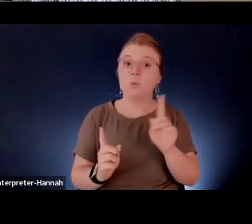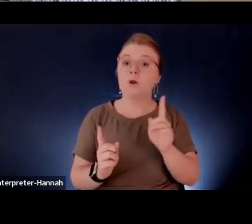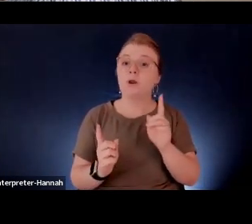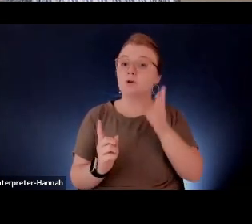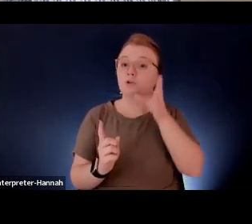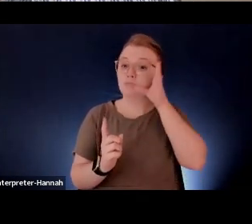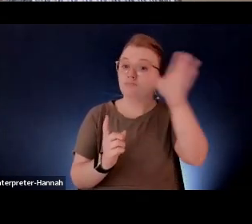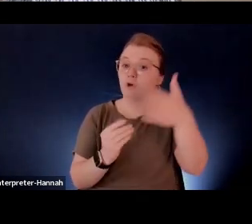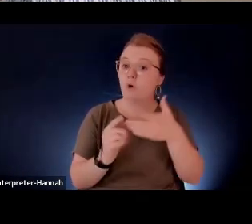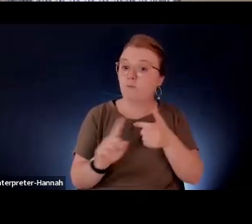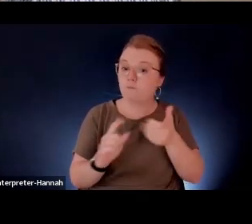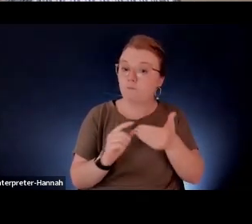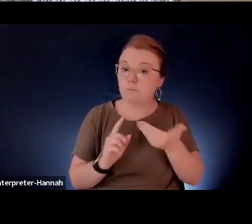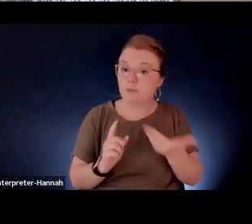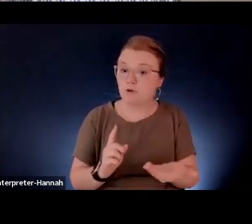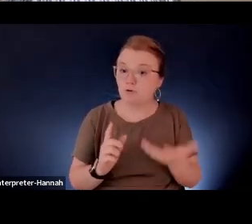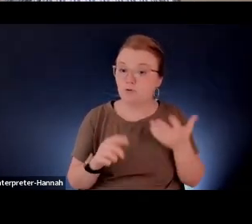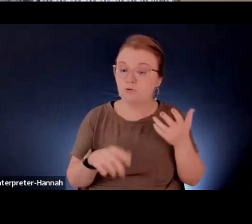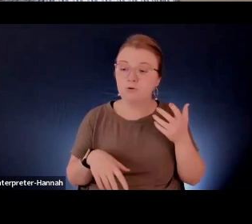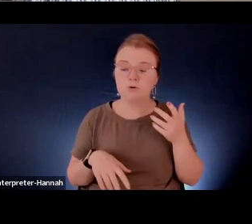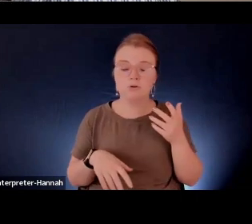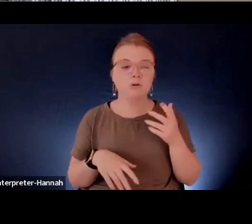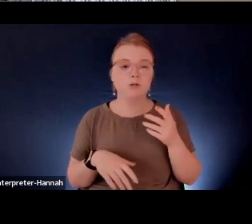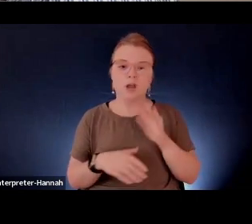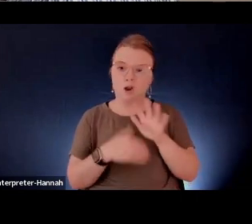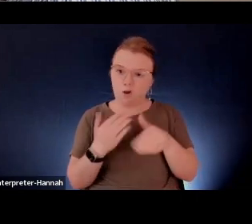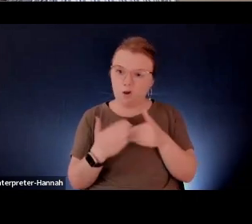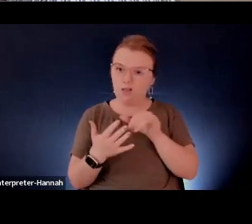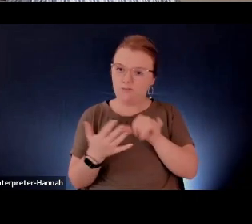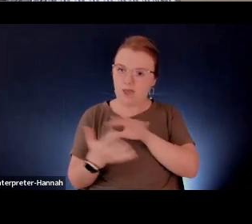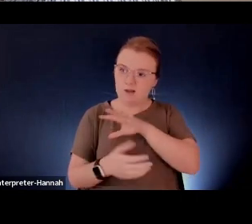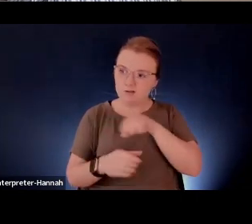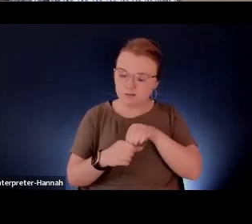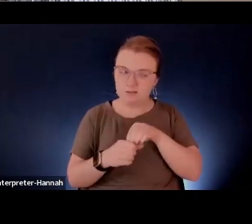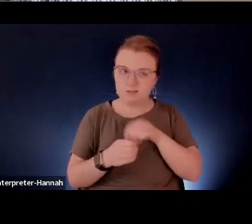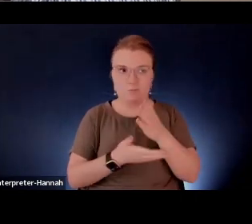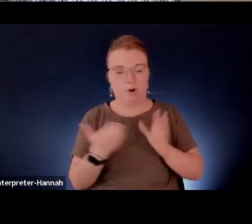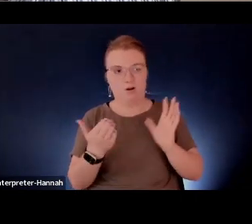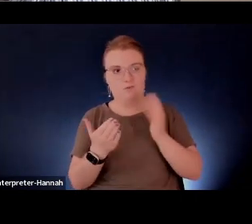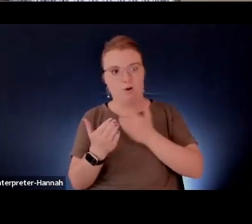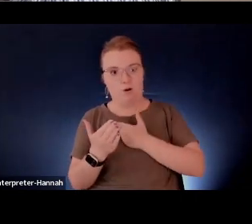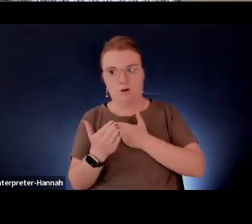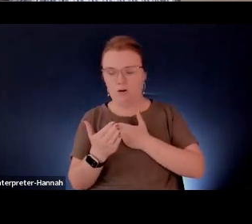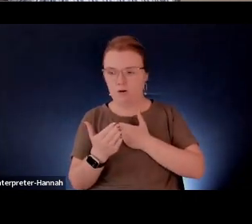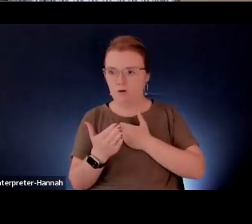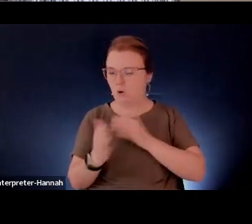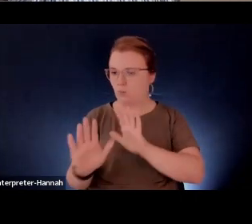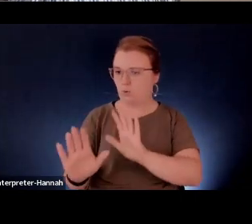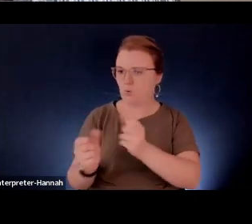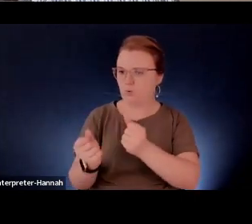All with the idea that we have strategic and goal... Ooh, hold on, we're not ready for that yet. [chuckles]